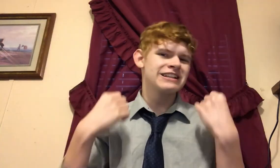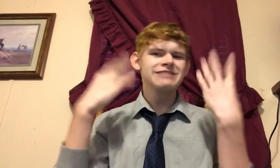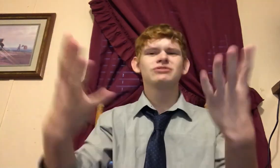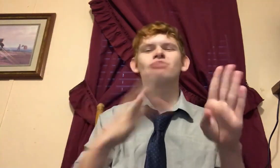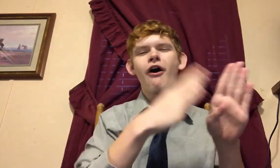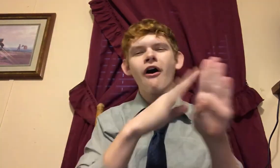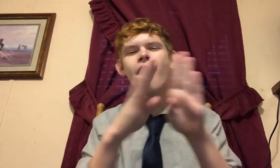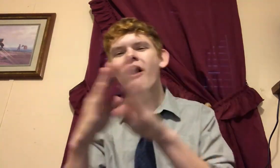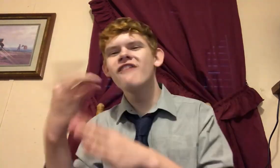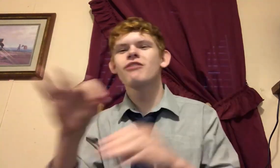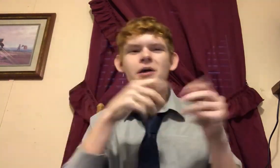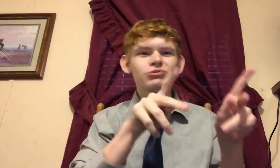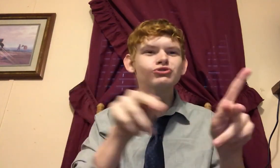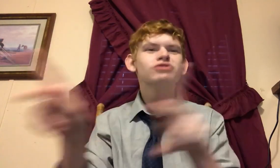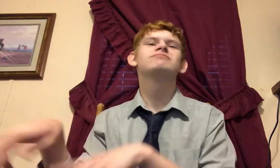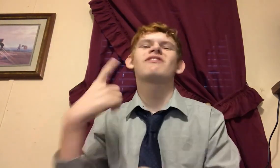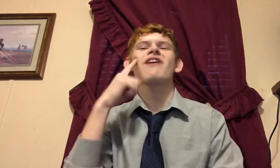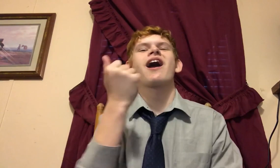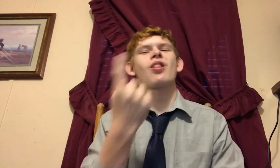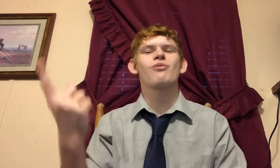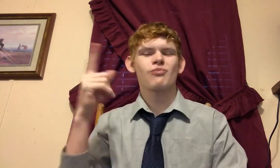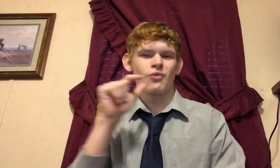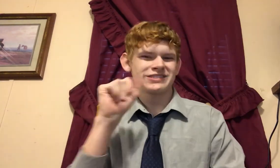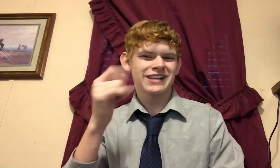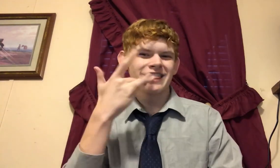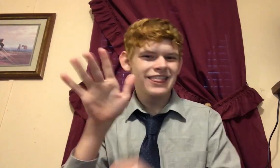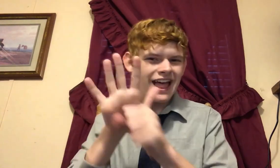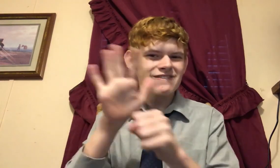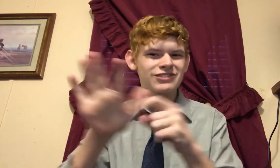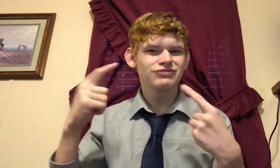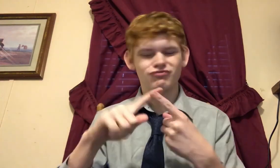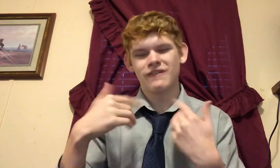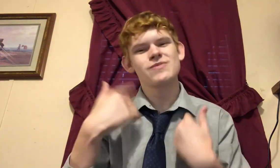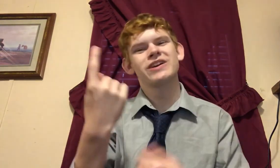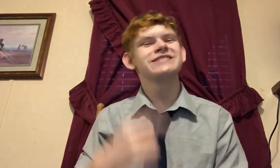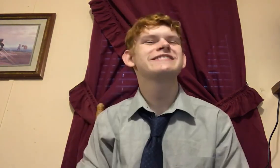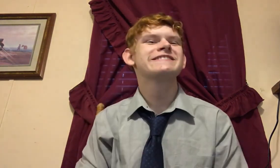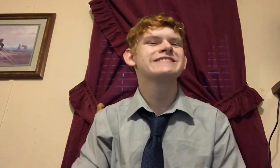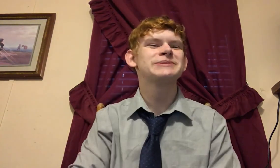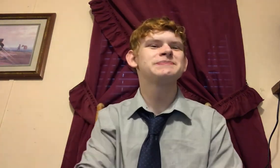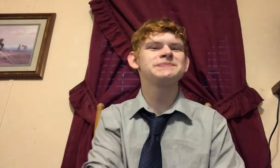so many doors to opportunities to anyone lucky enough to have one.